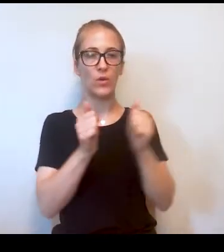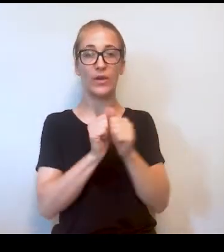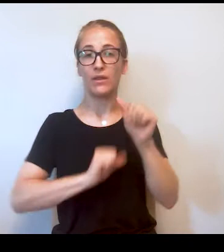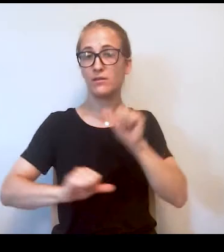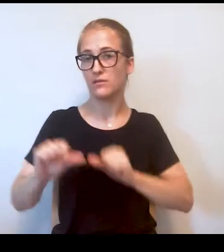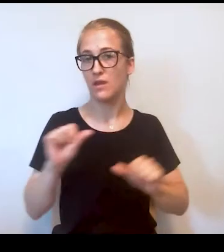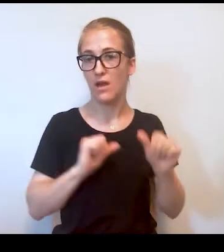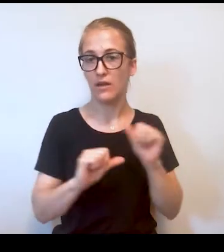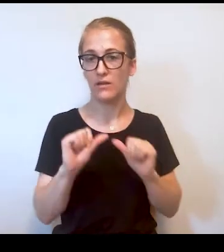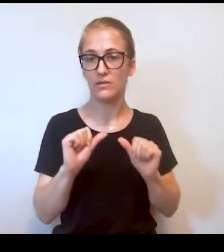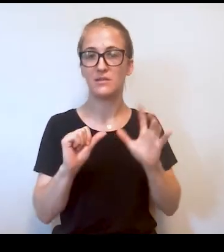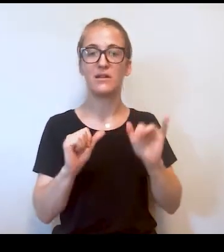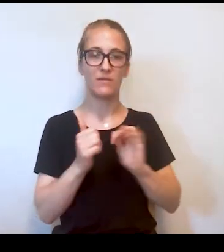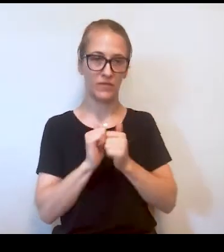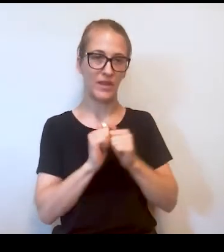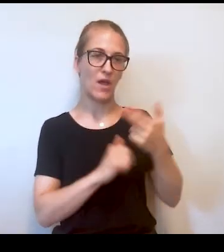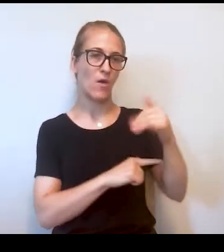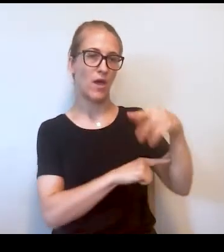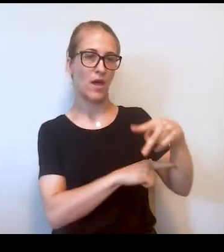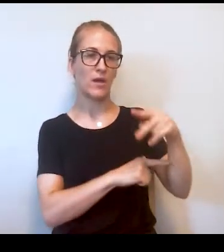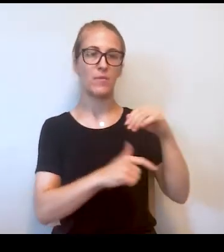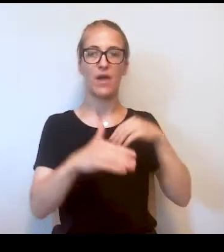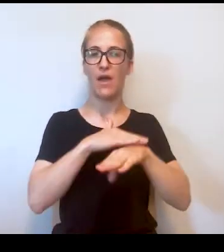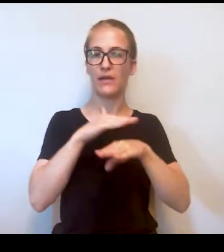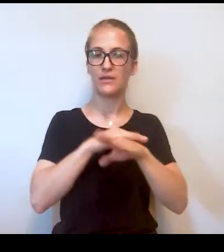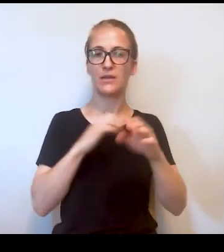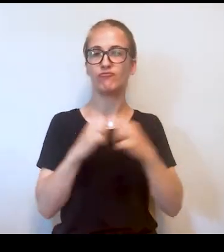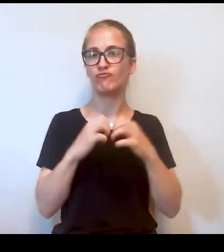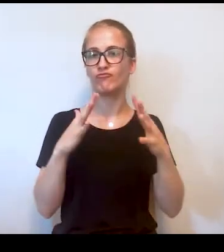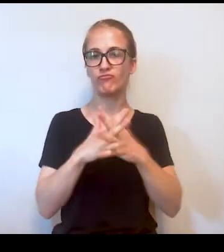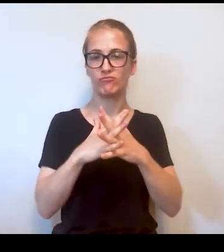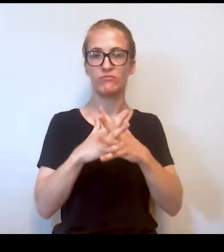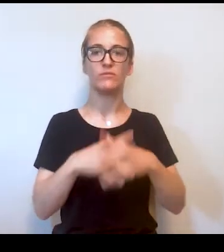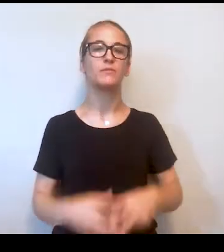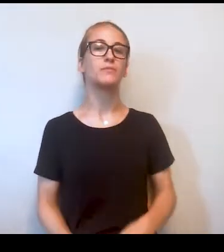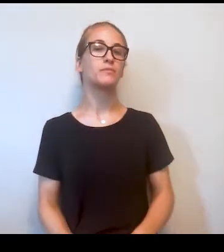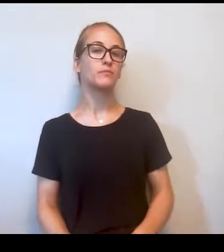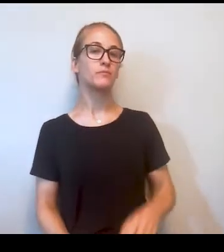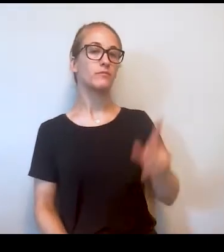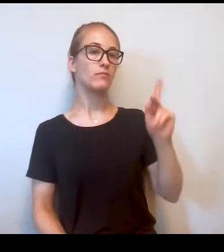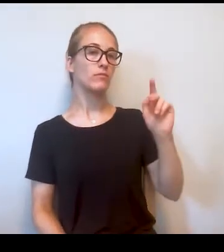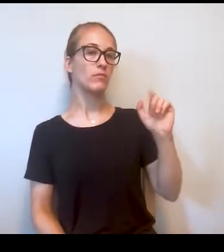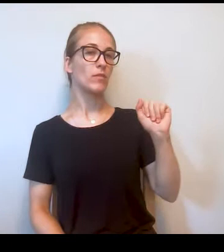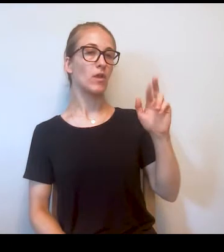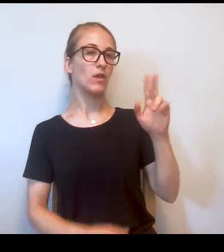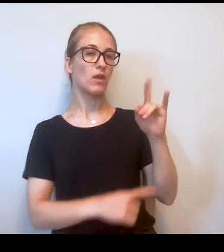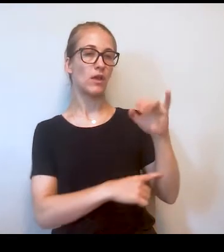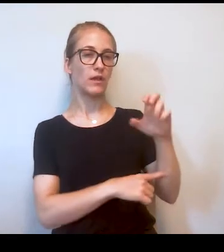and that's how Hyp-ACCESS was born. [Katrin] And so as we are talking to our audience today